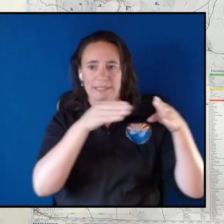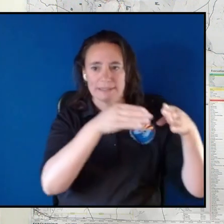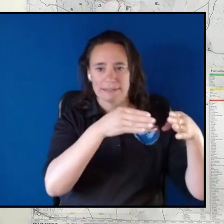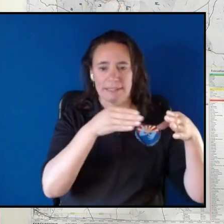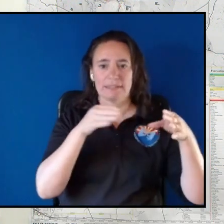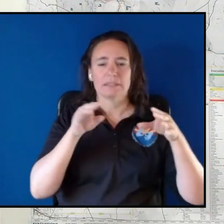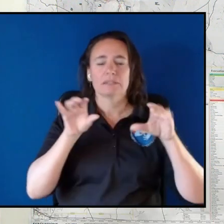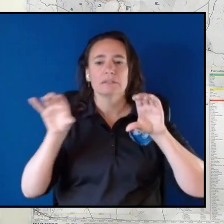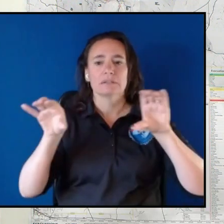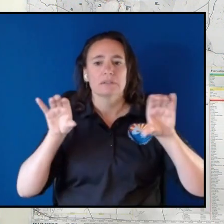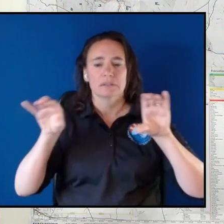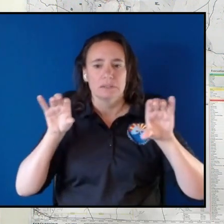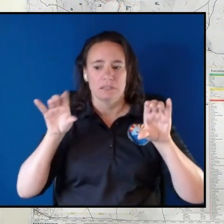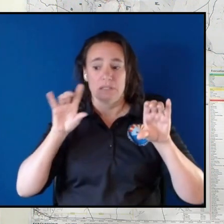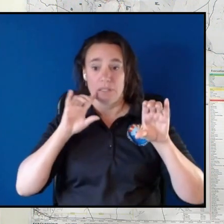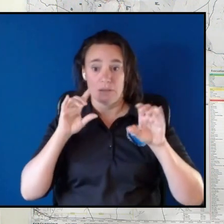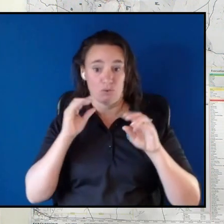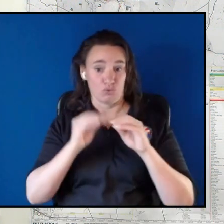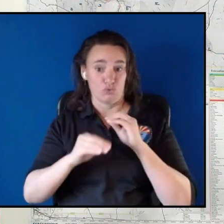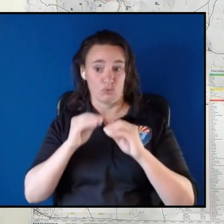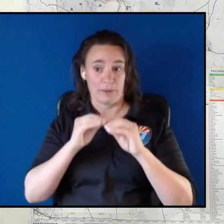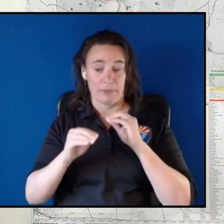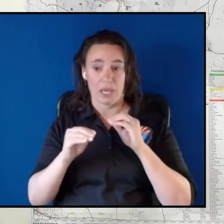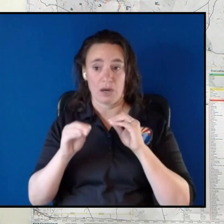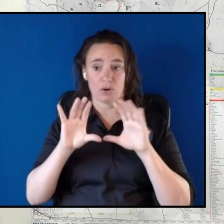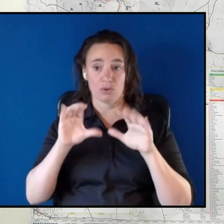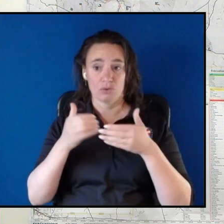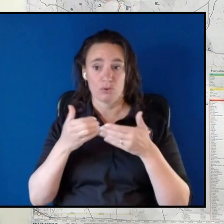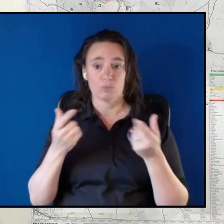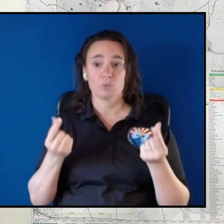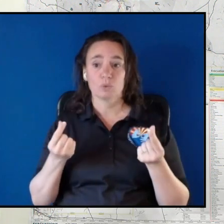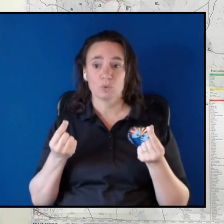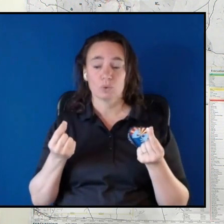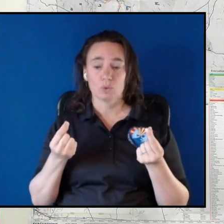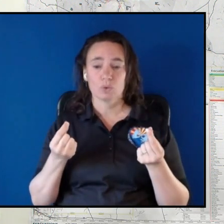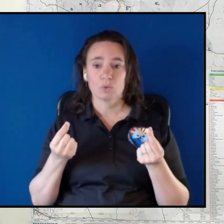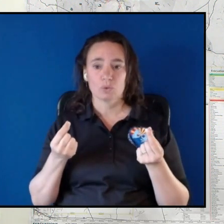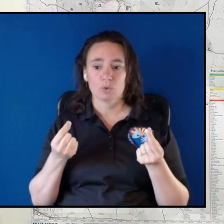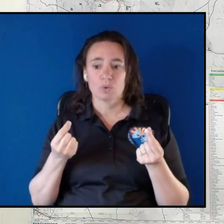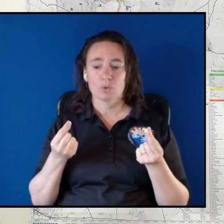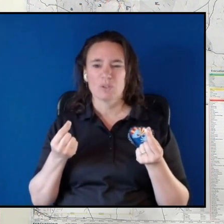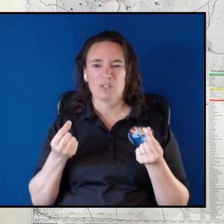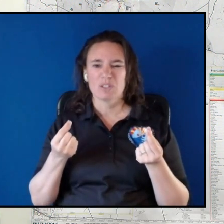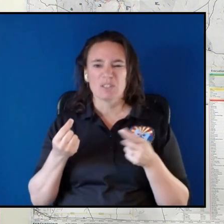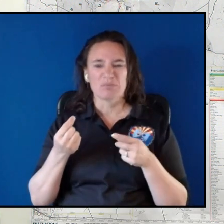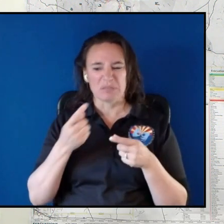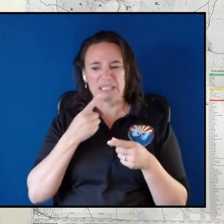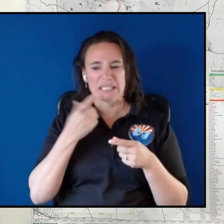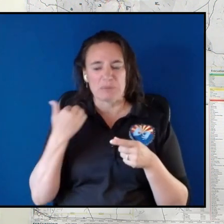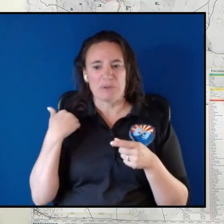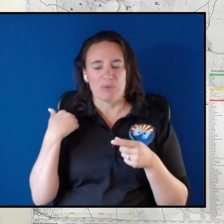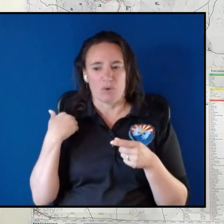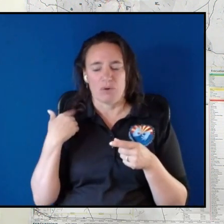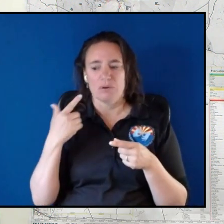be doing, as mentioned before, they're trying to correct the actions that have occurred with the suppression